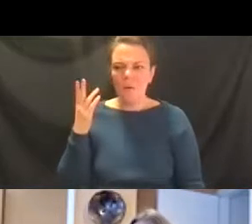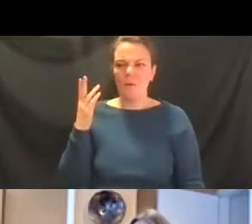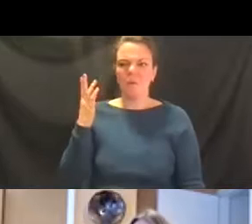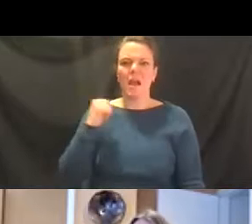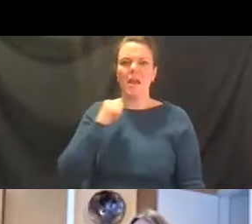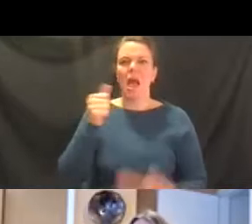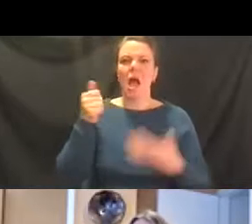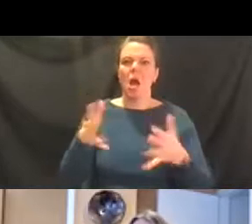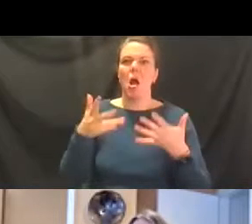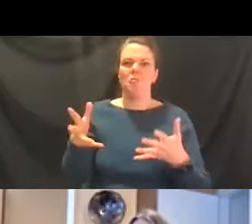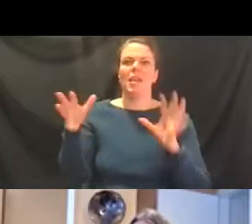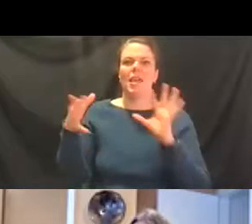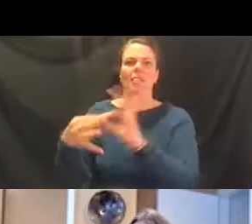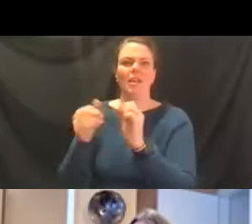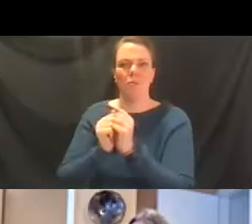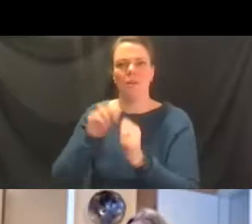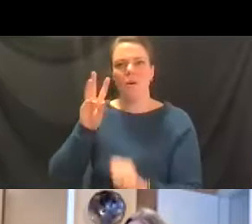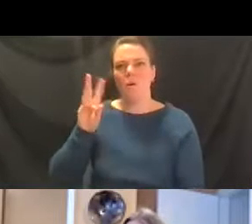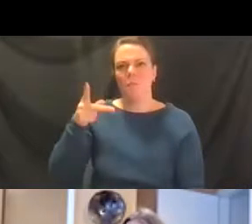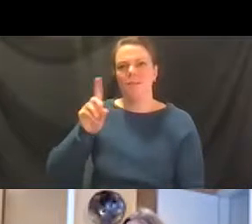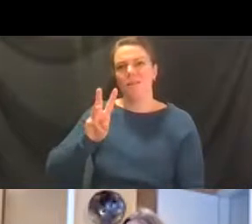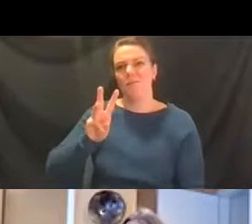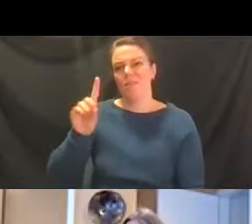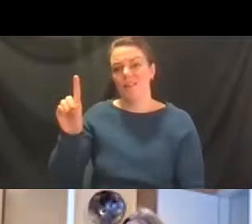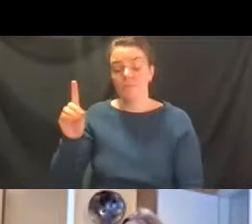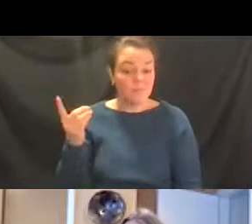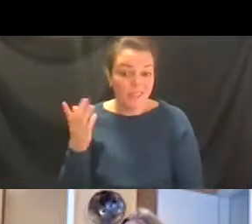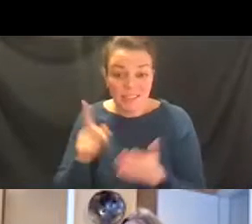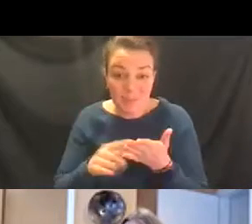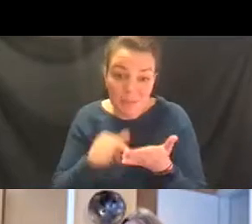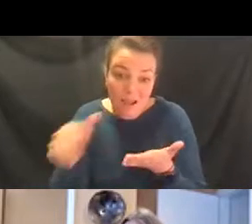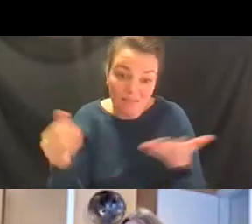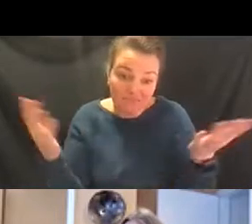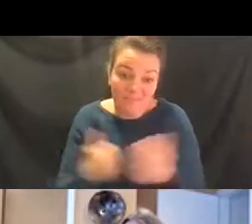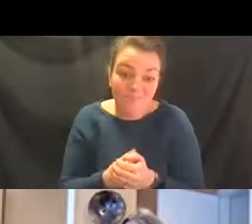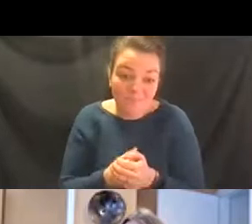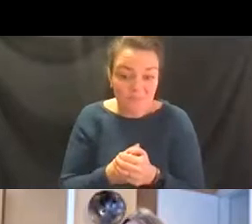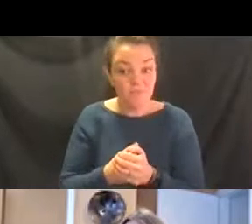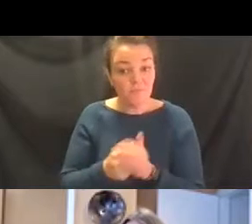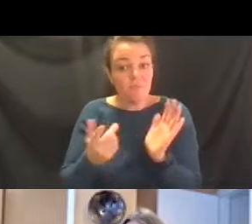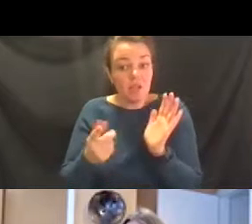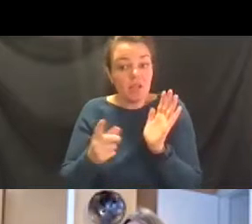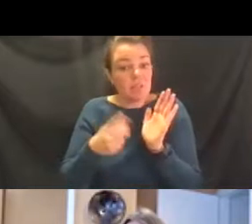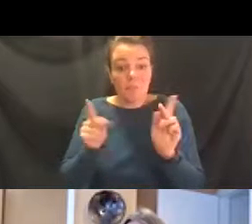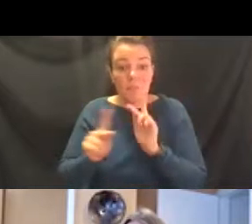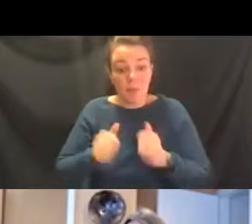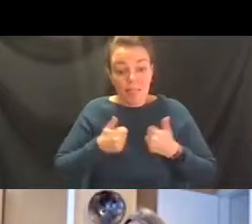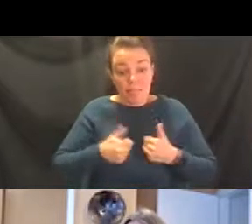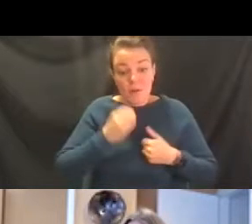be linked to OPWDD not necessarily. Oftentimes folks are living at home with family members